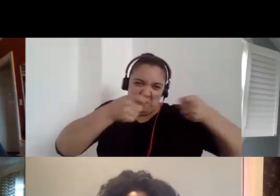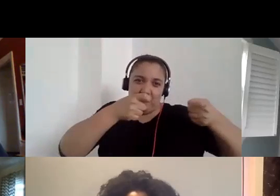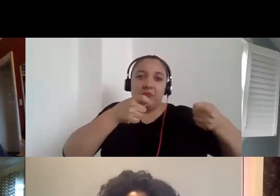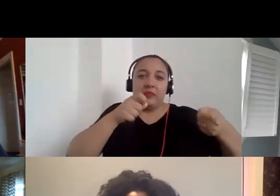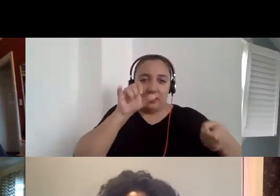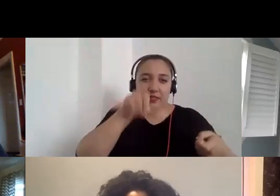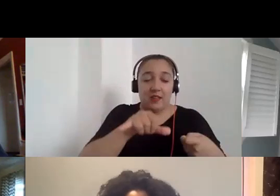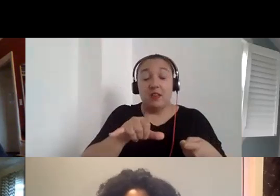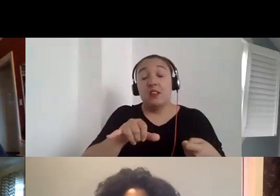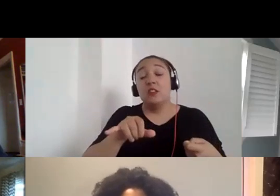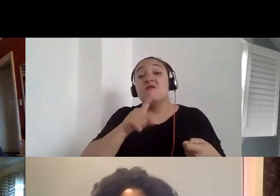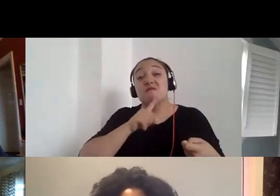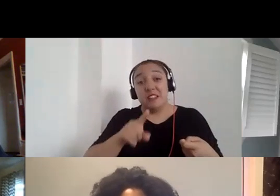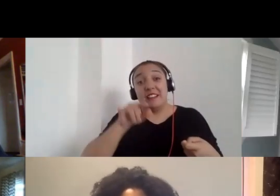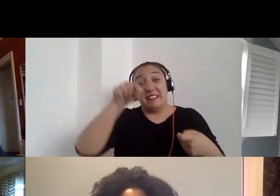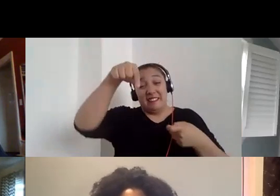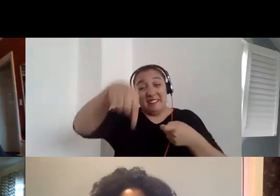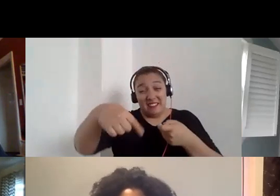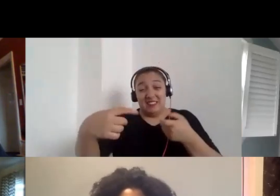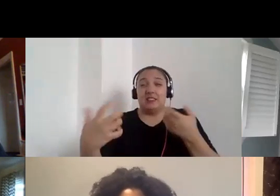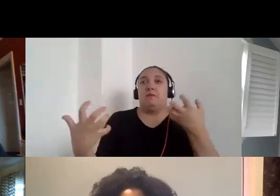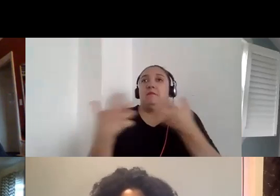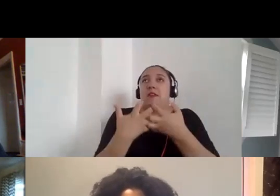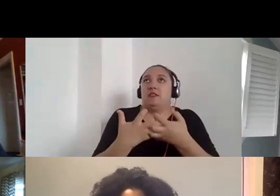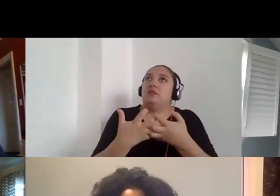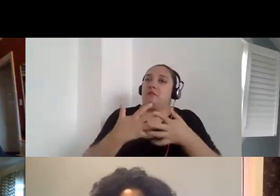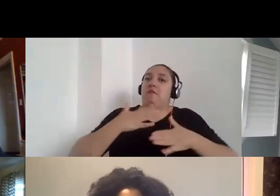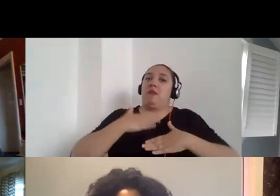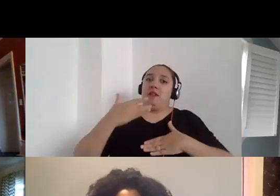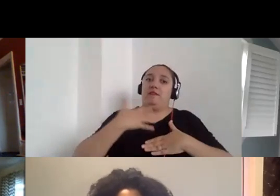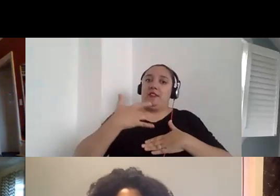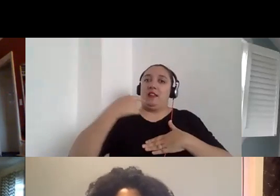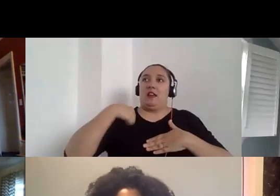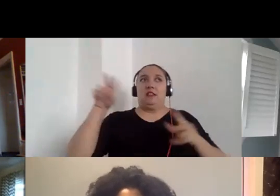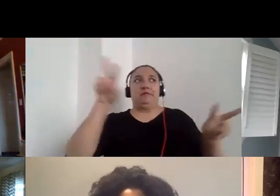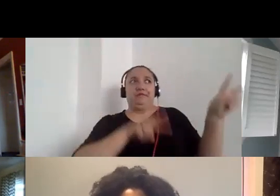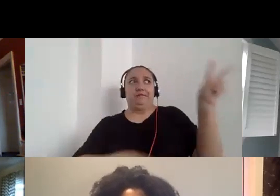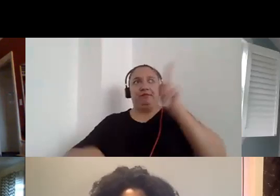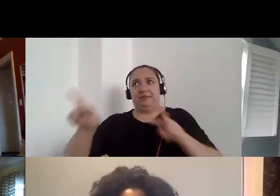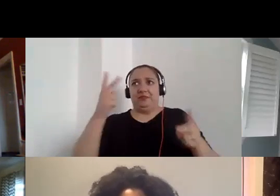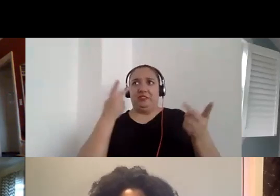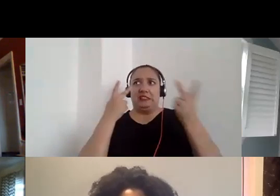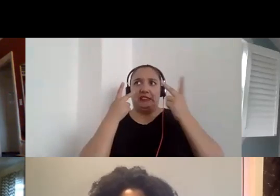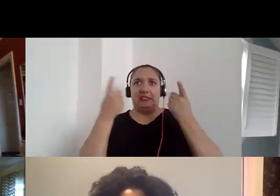around me and the feeling that I feel disconnected from my usual world.